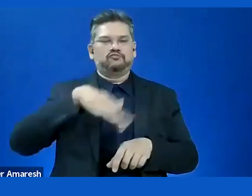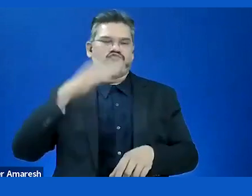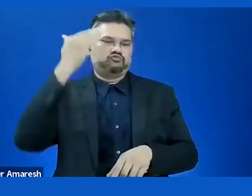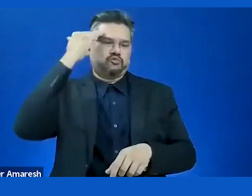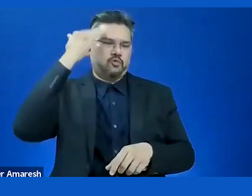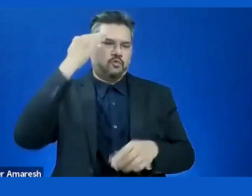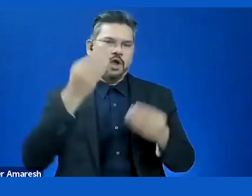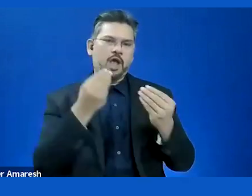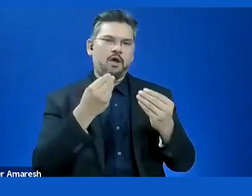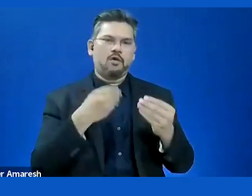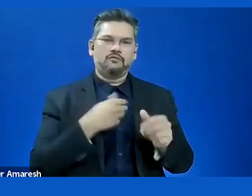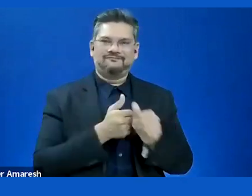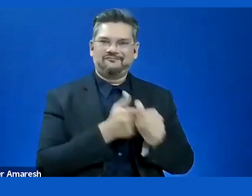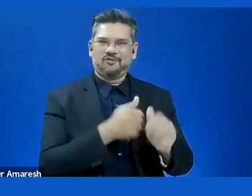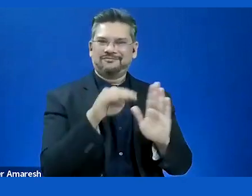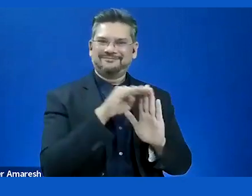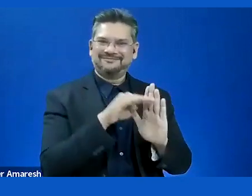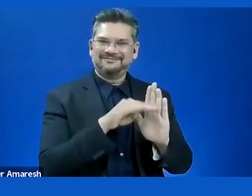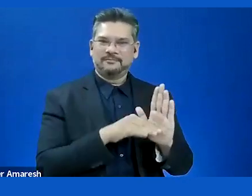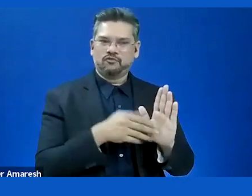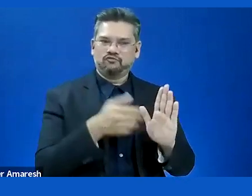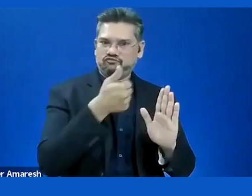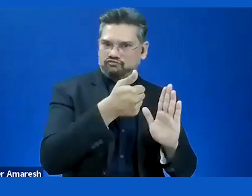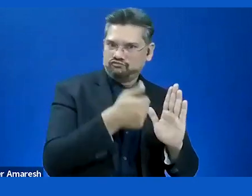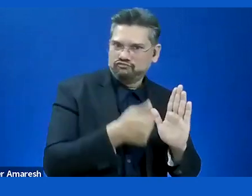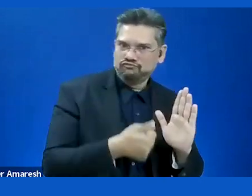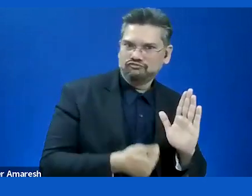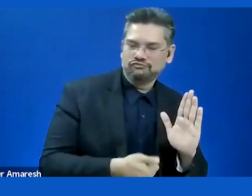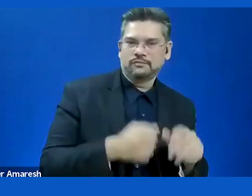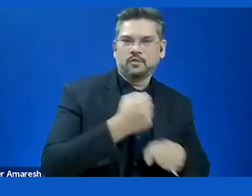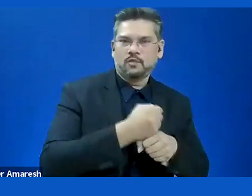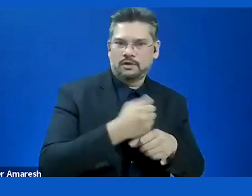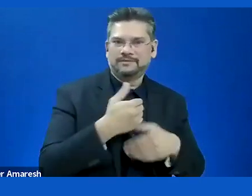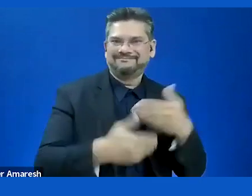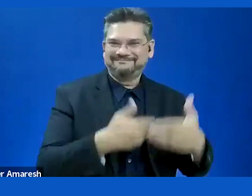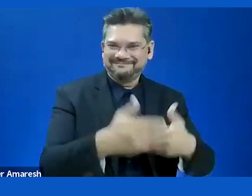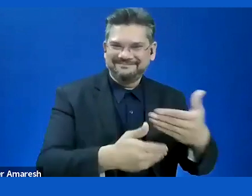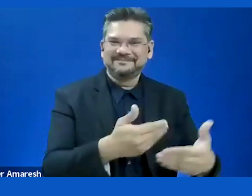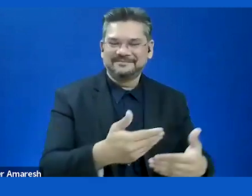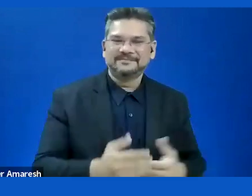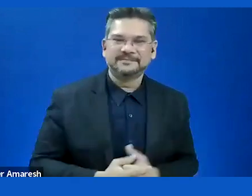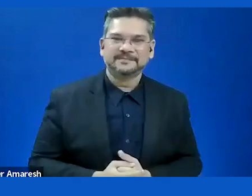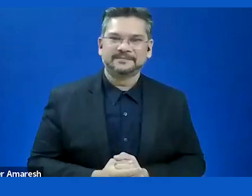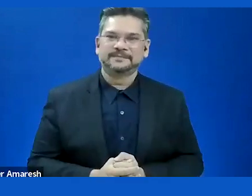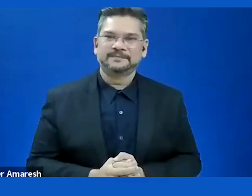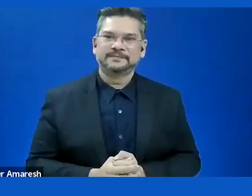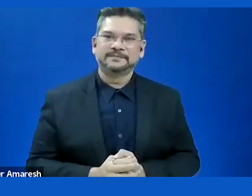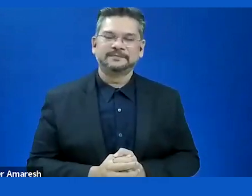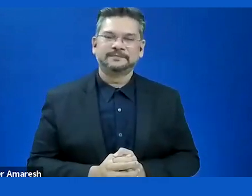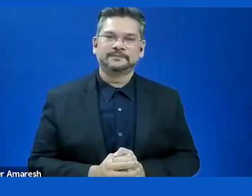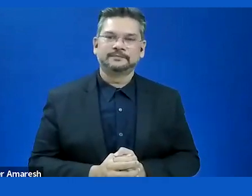having an eye if that is indeed true. So also, relevant for both directives,